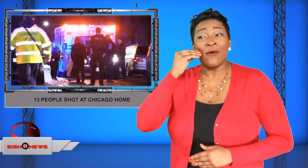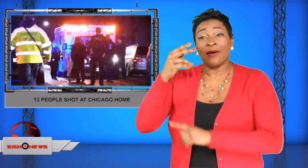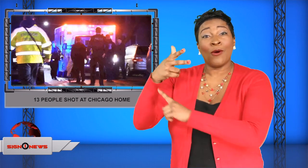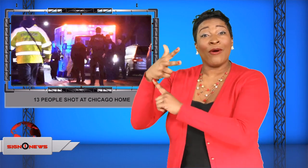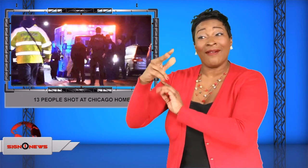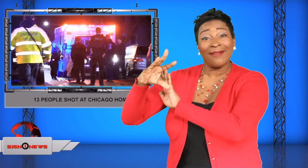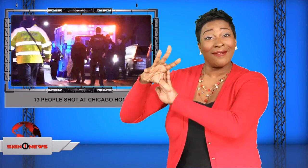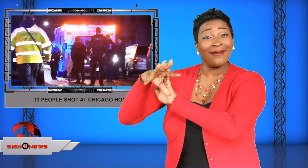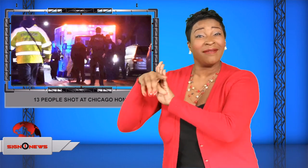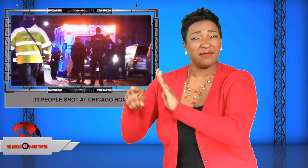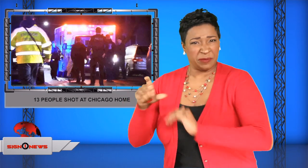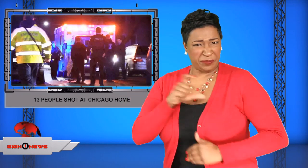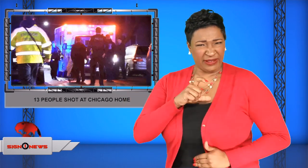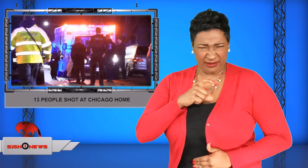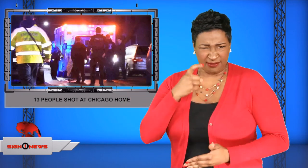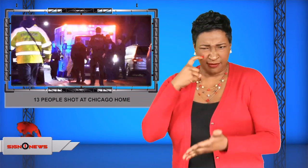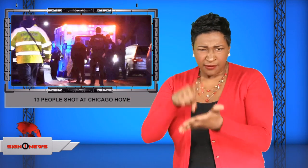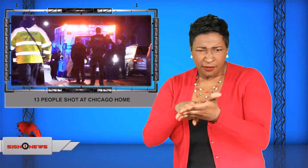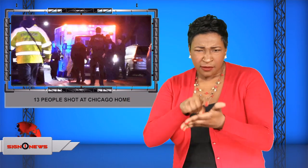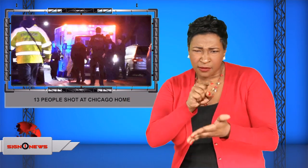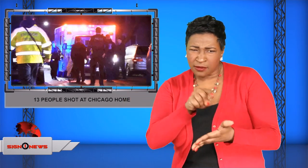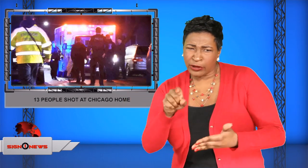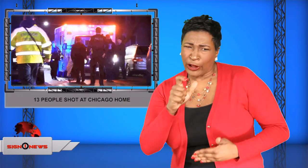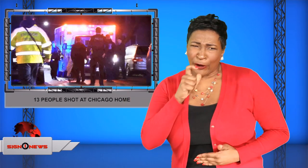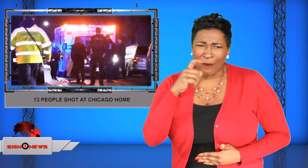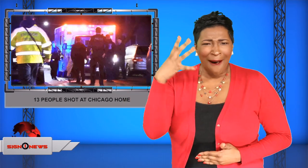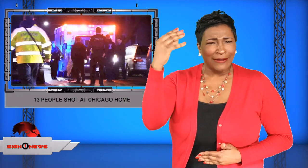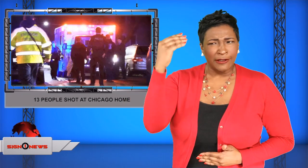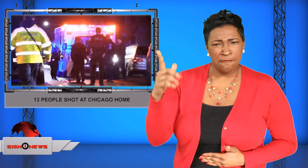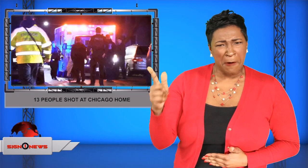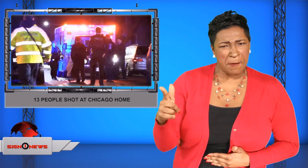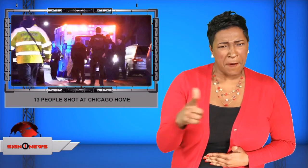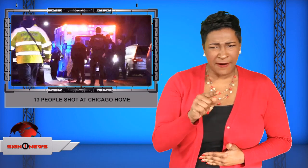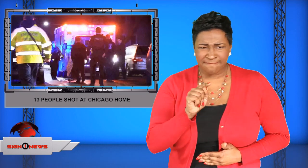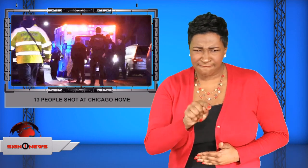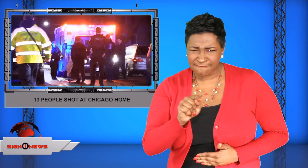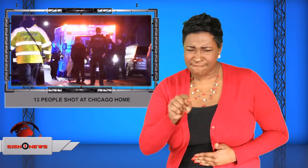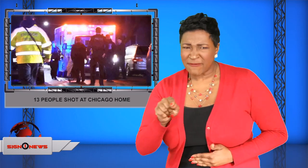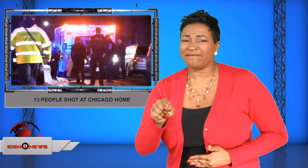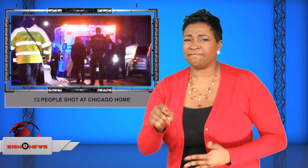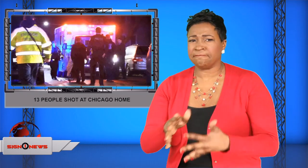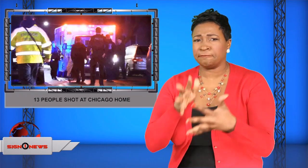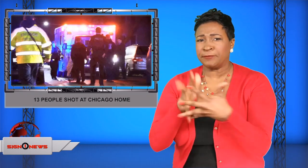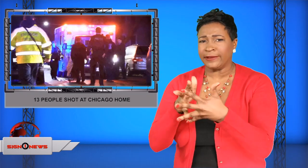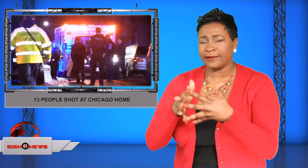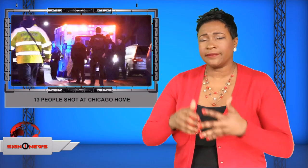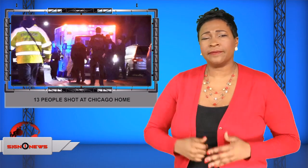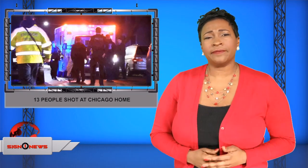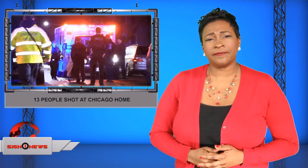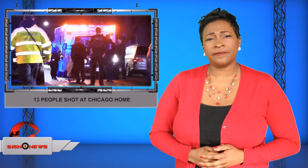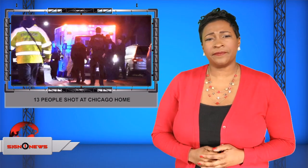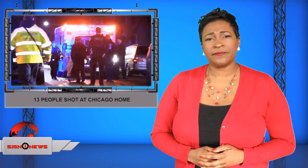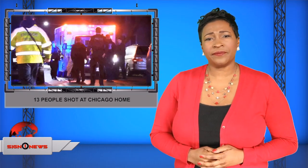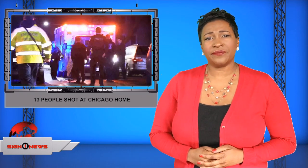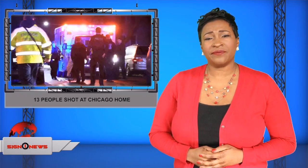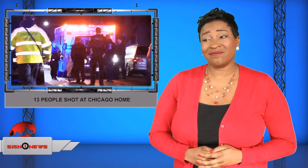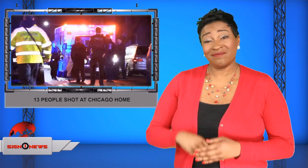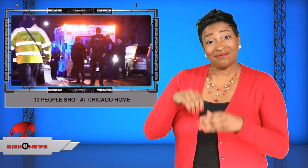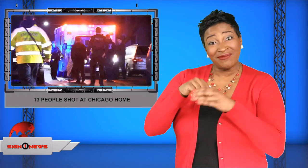Police were able to identify the outside shooters through home surveillance cameras.